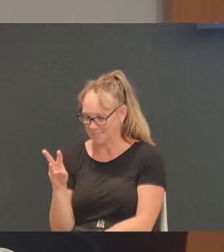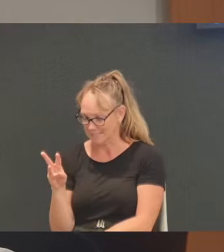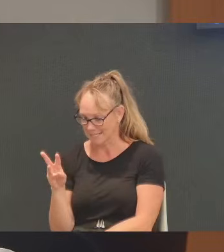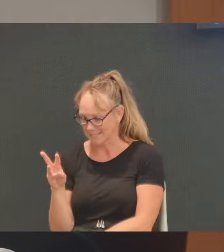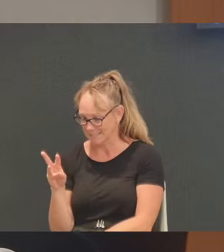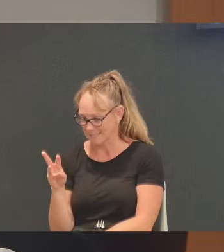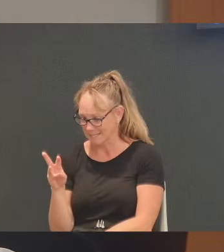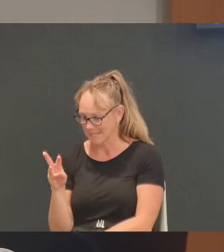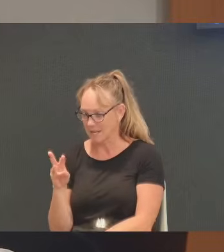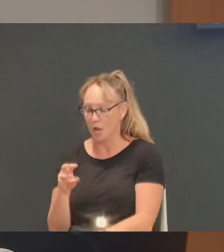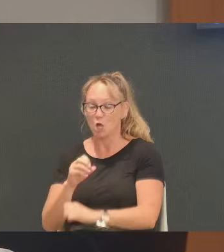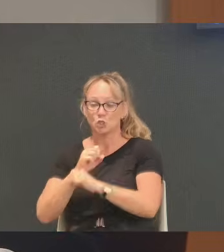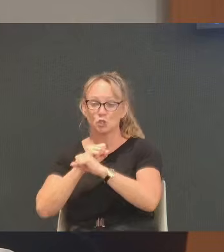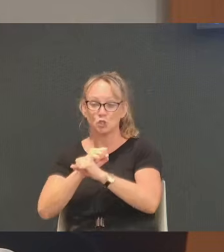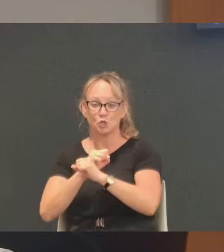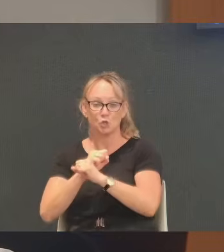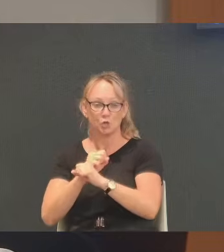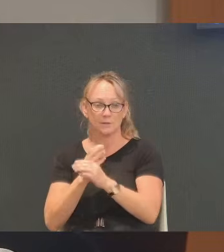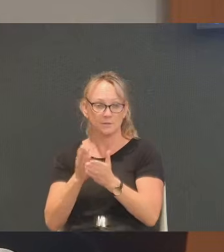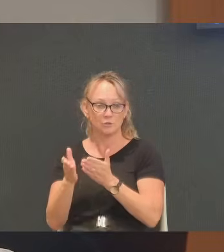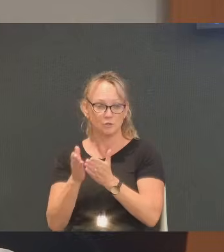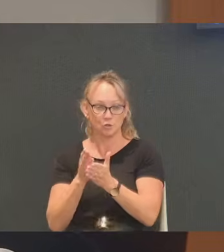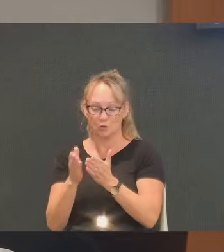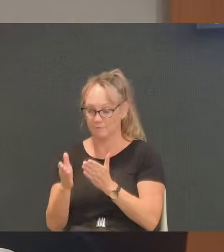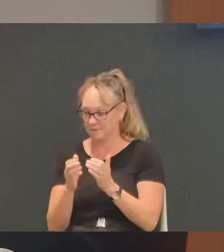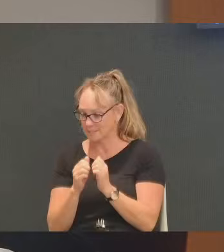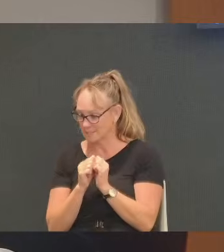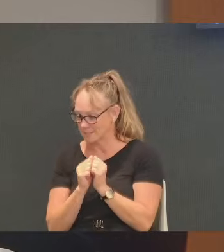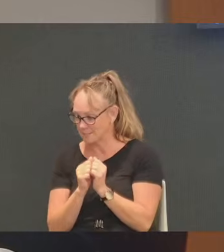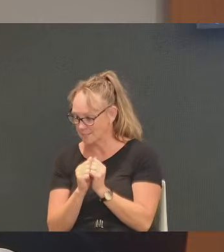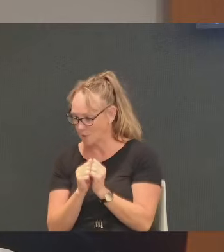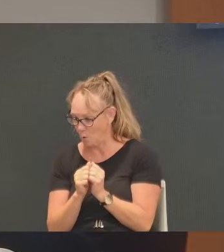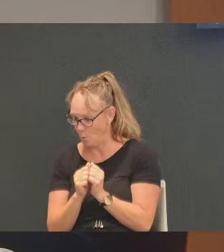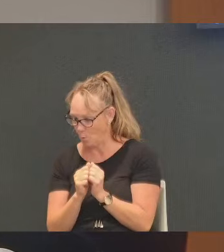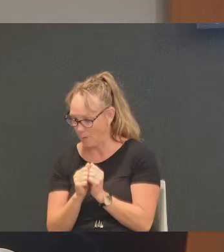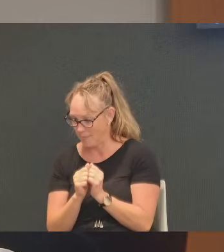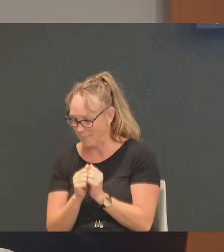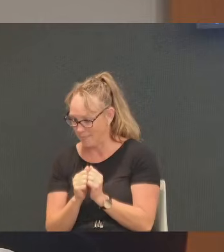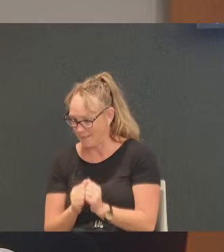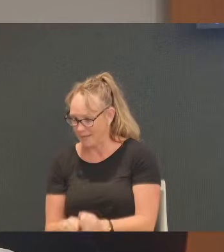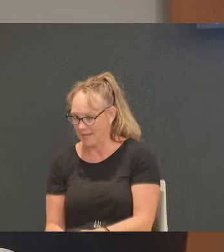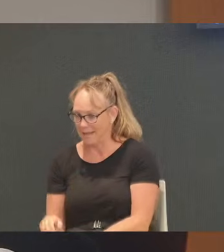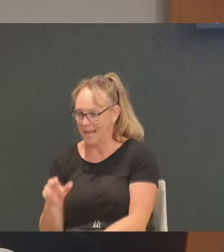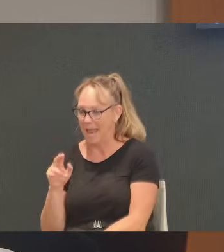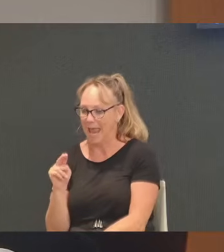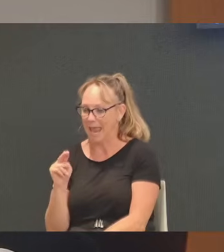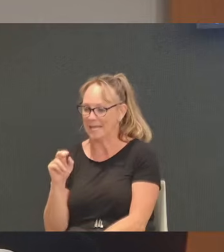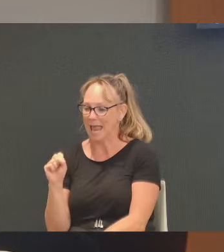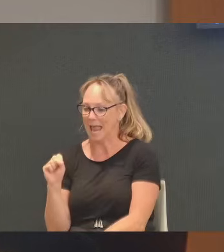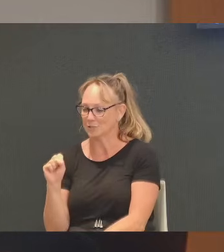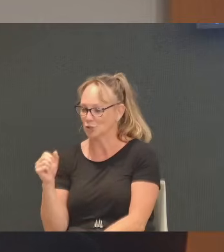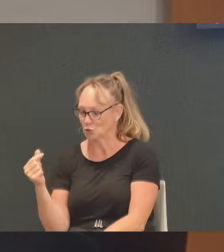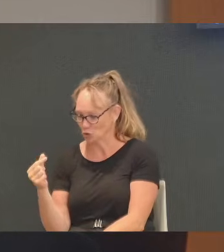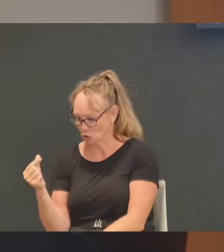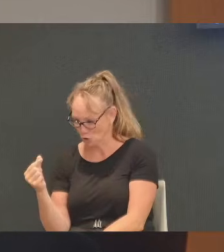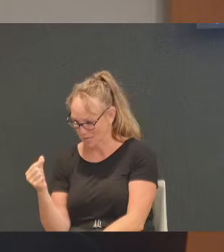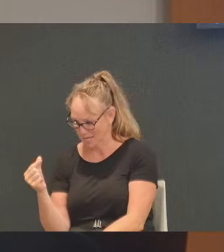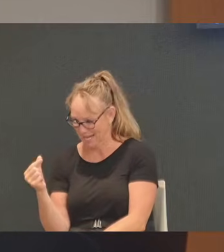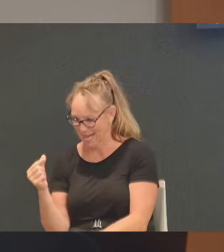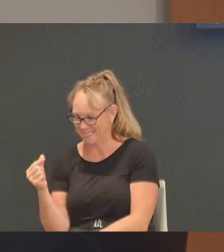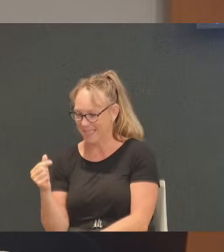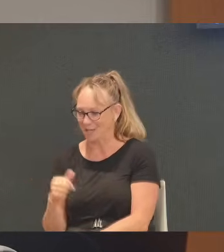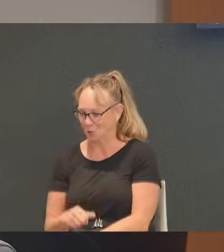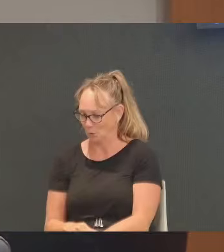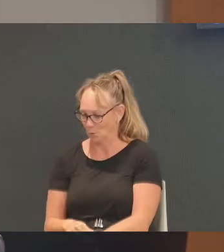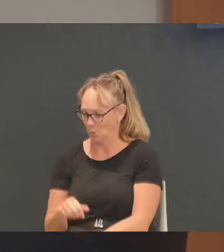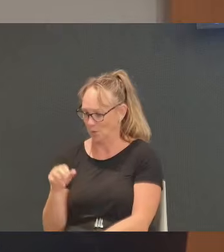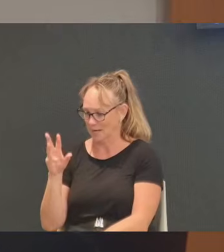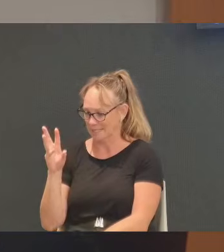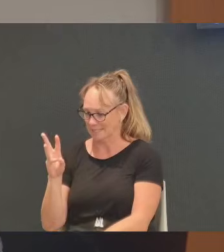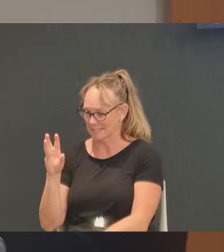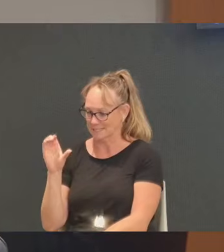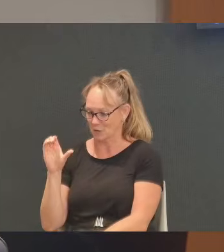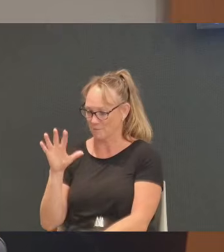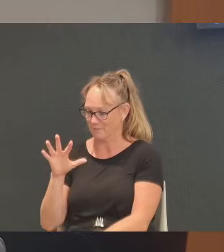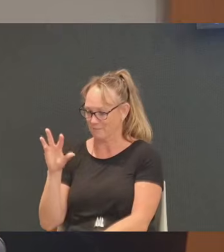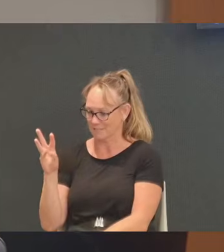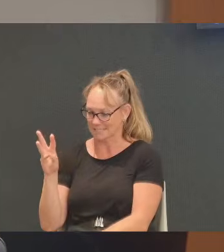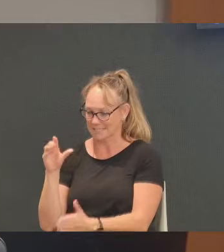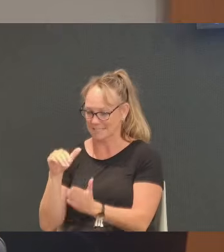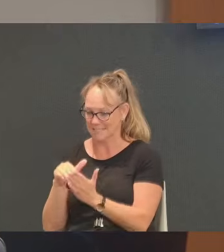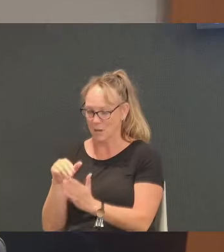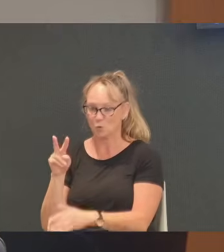for security services with NSG u through April of 2027 in the amount of $656,250.